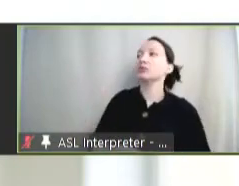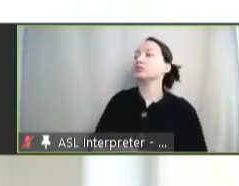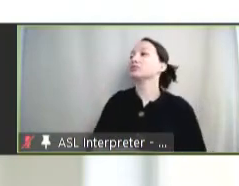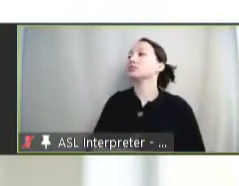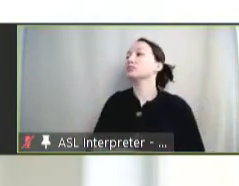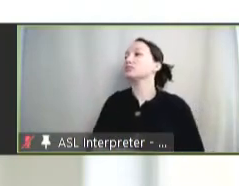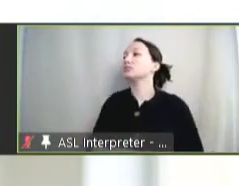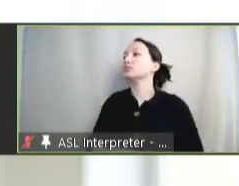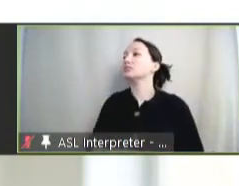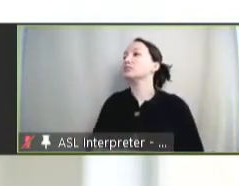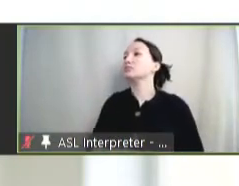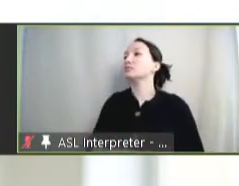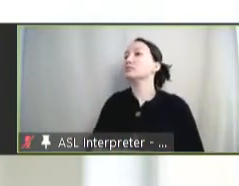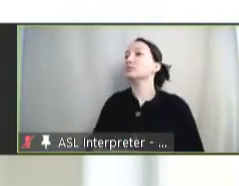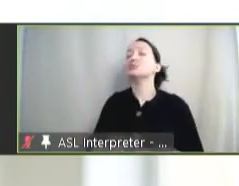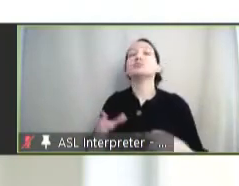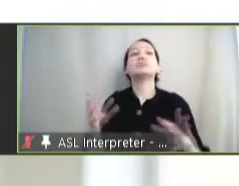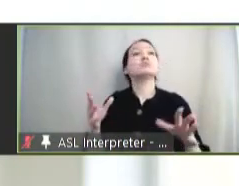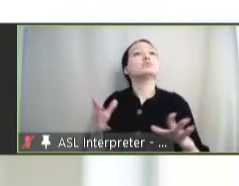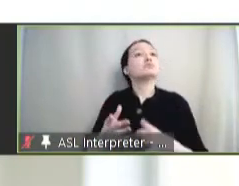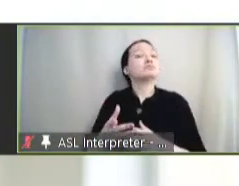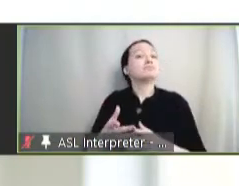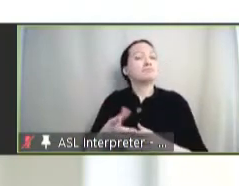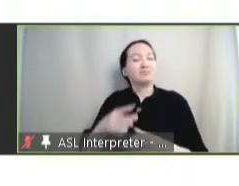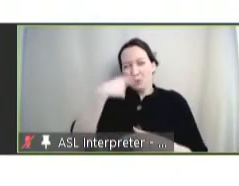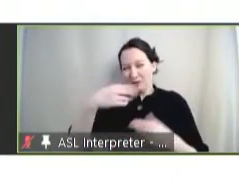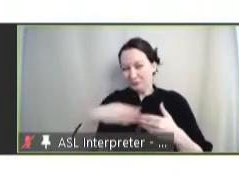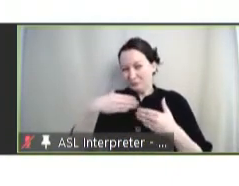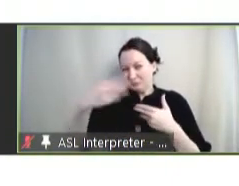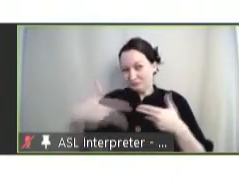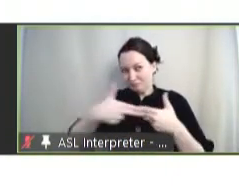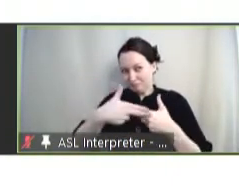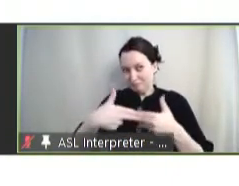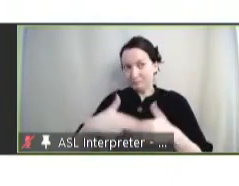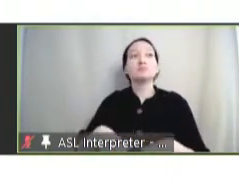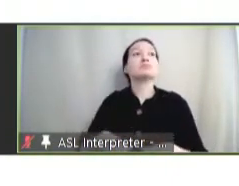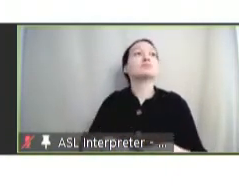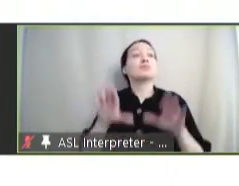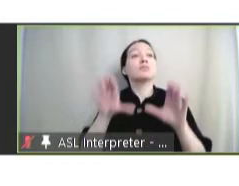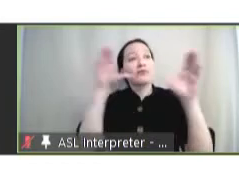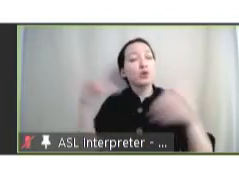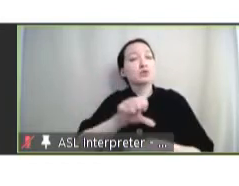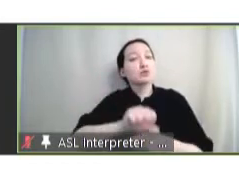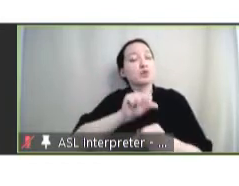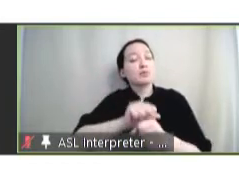We have a really sharpened, if you go to my next chart, our focus on workplace safety as